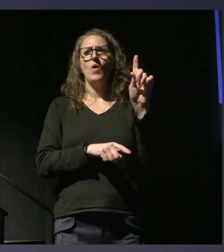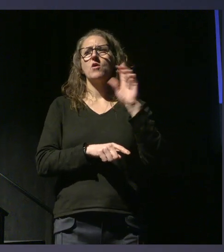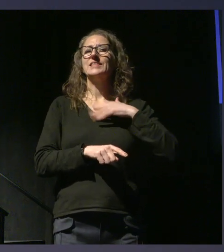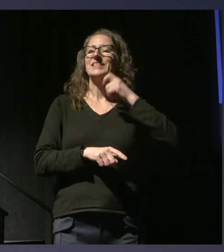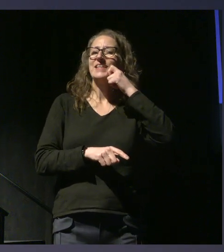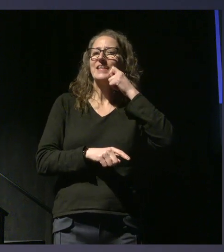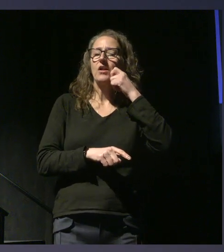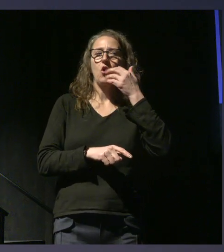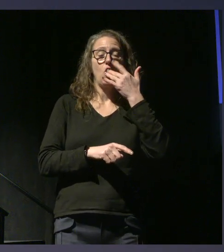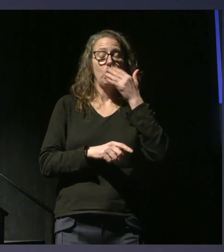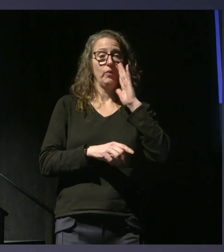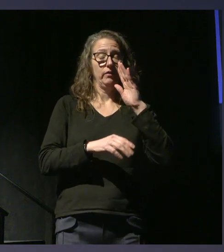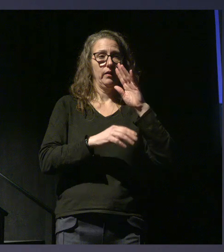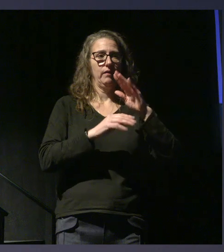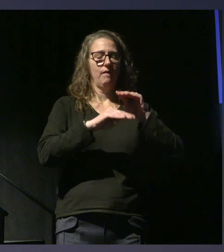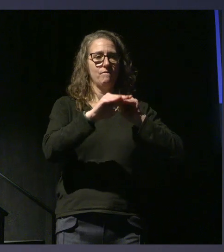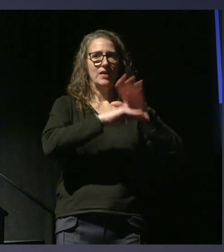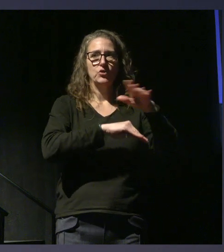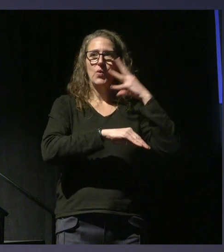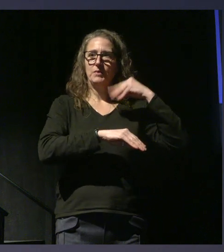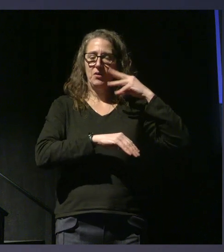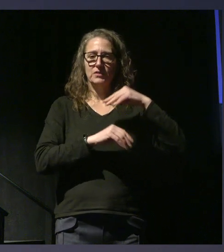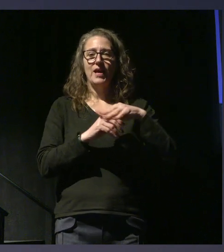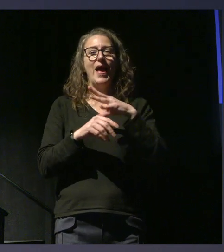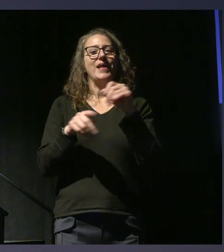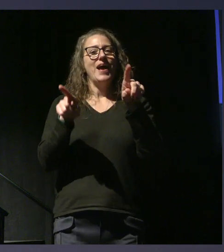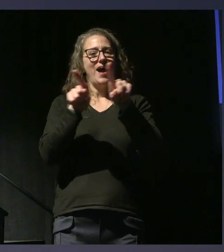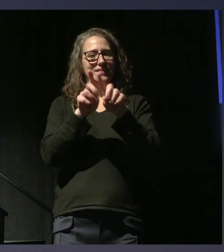And as an American constantly being looked at as people